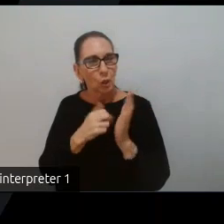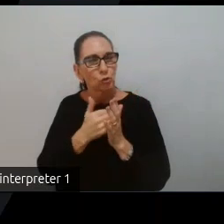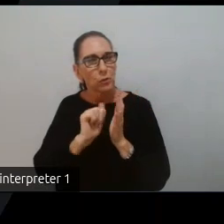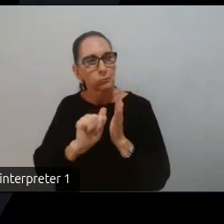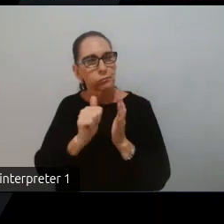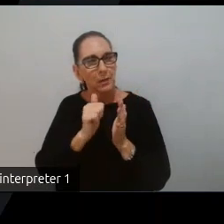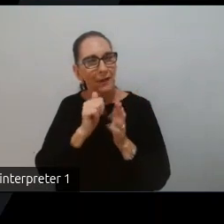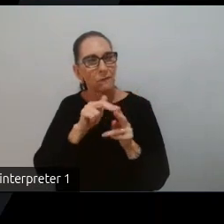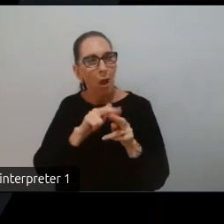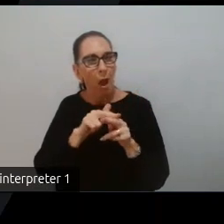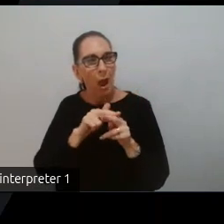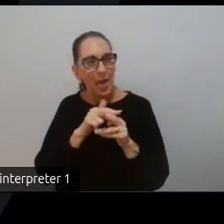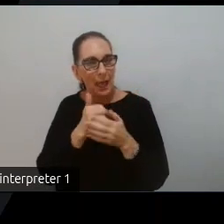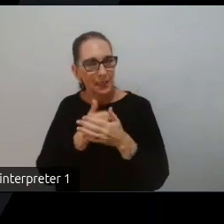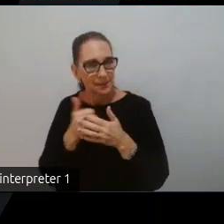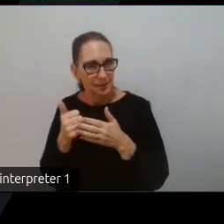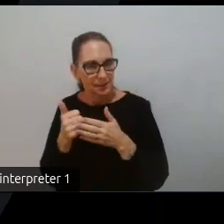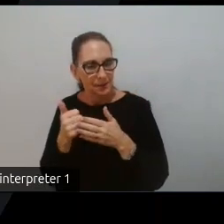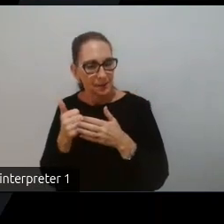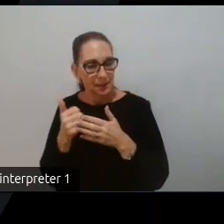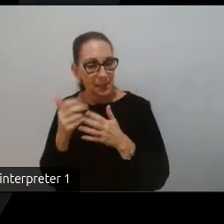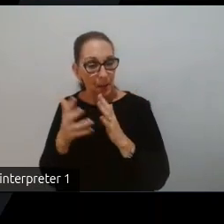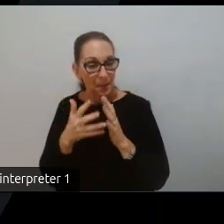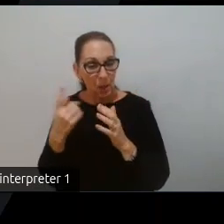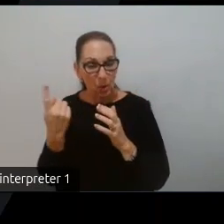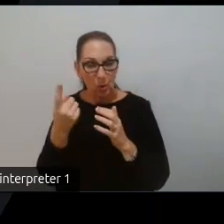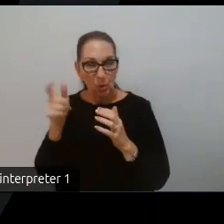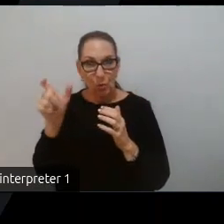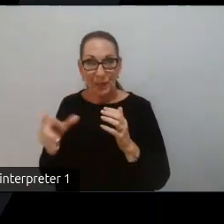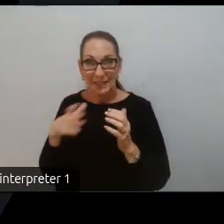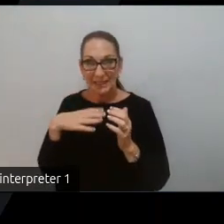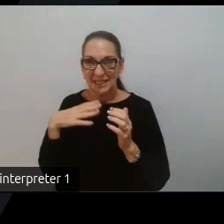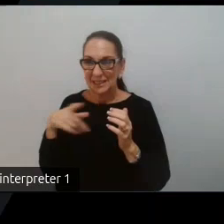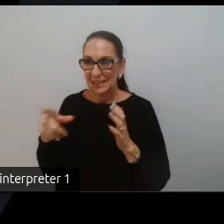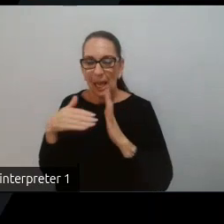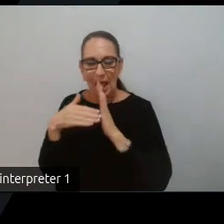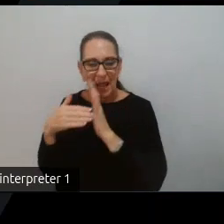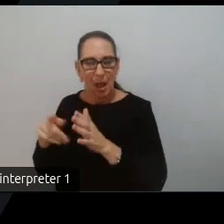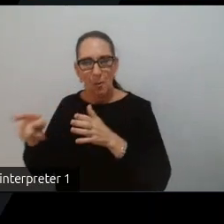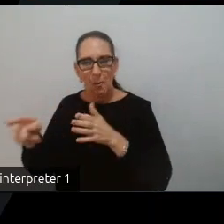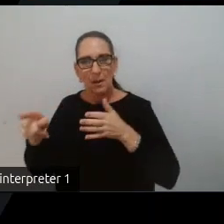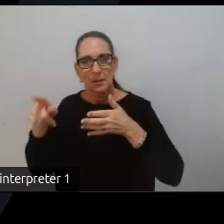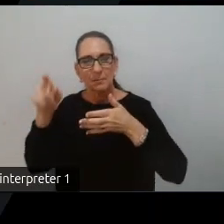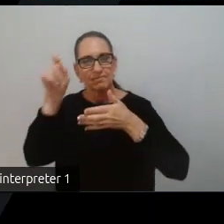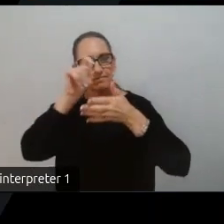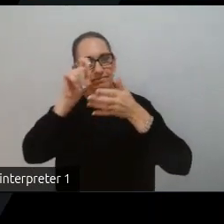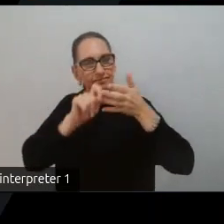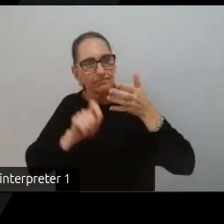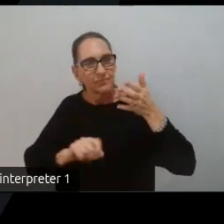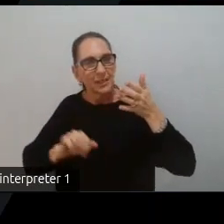where if there is somebody who needs assistance to um draw up or write their application for a